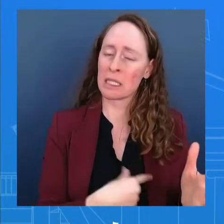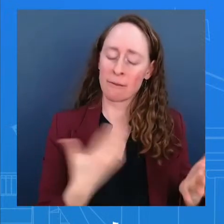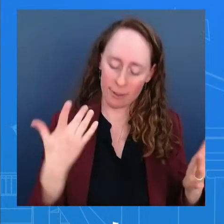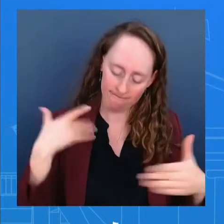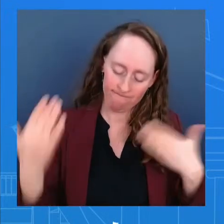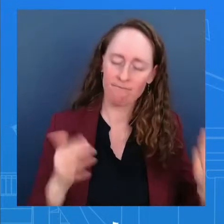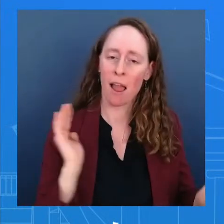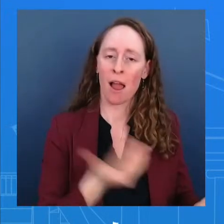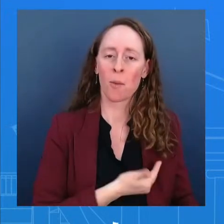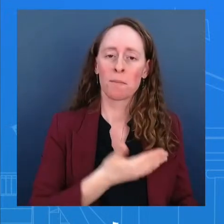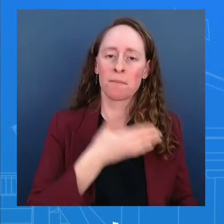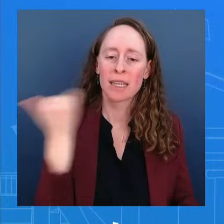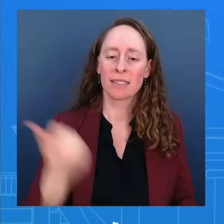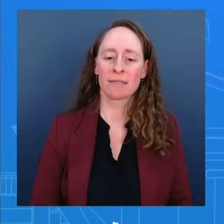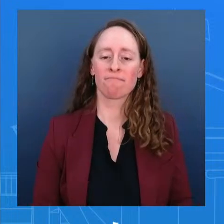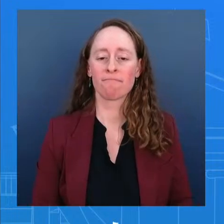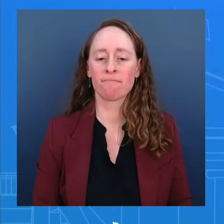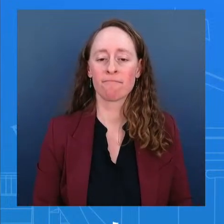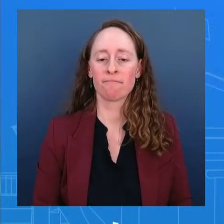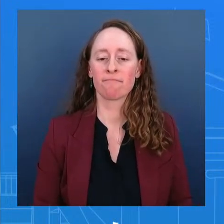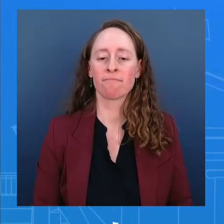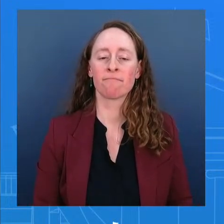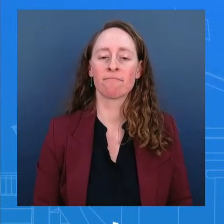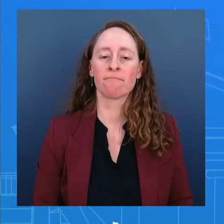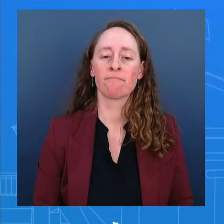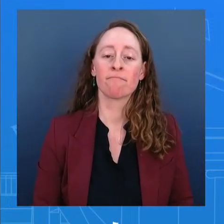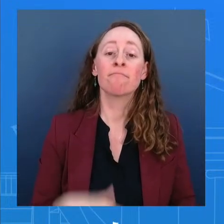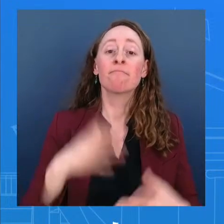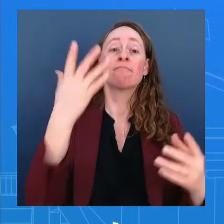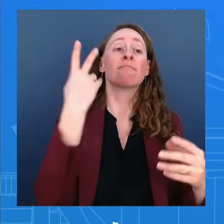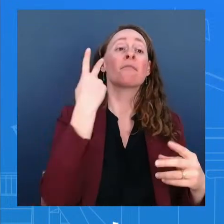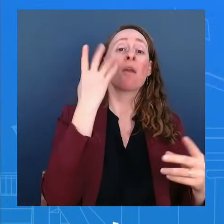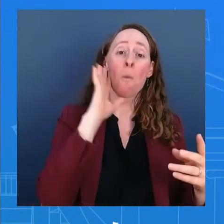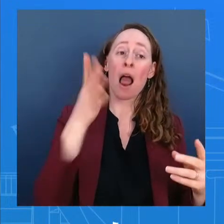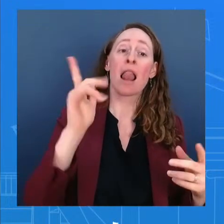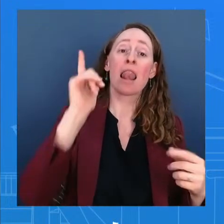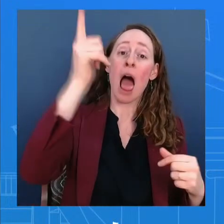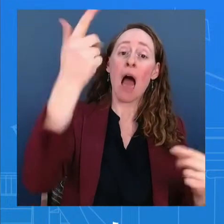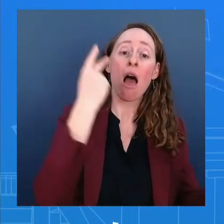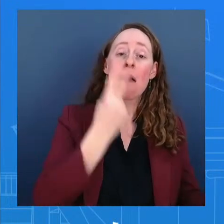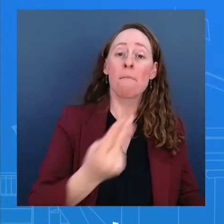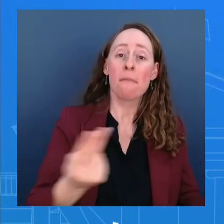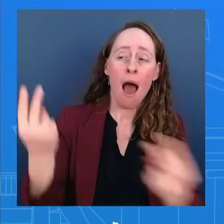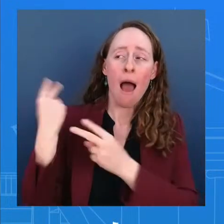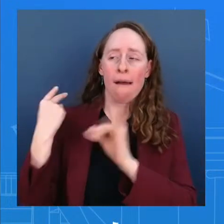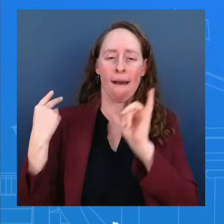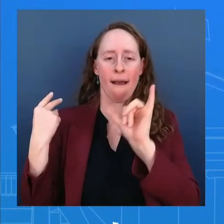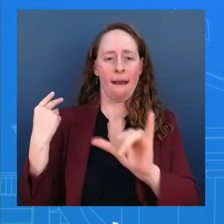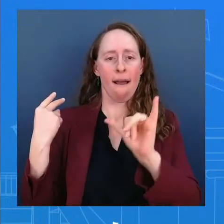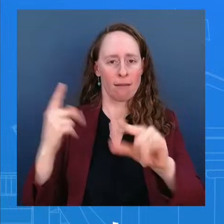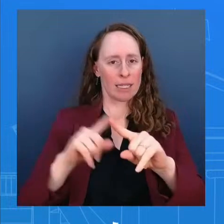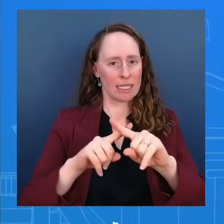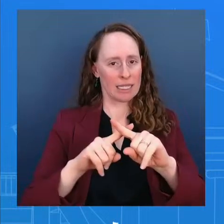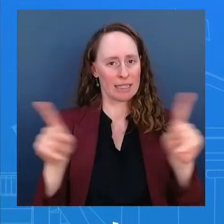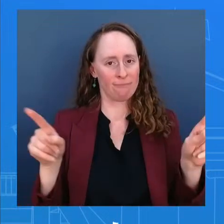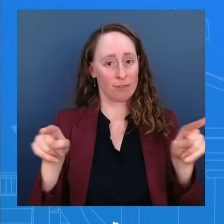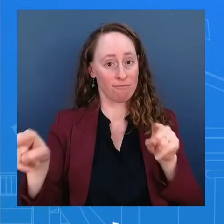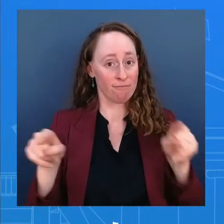as we pass it off, the hand as we pass it off, I think it will judge that we are leaving things to Trump,